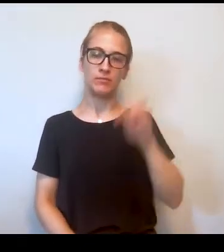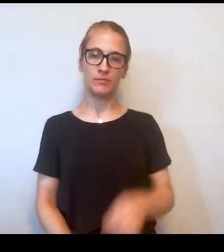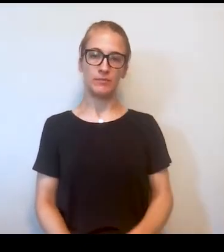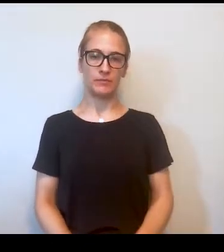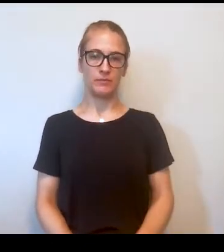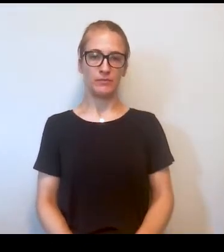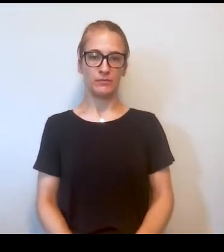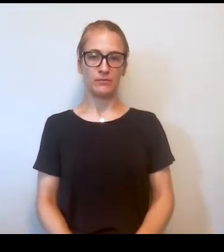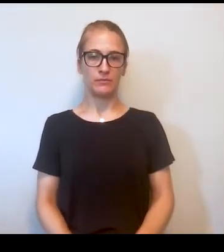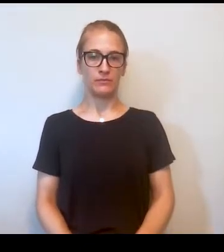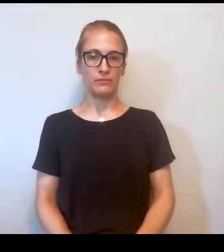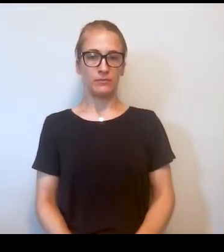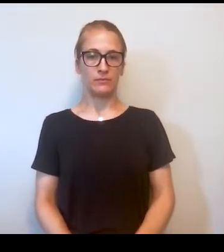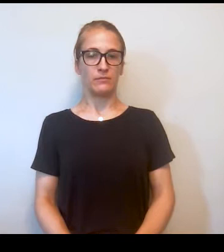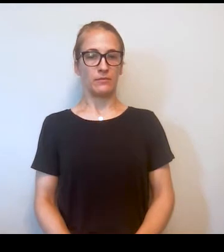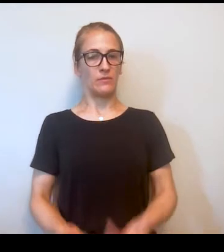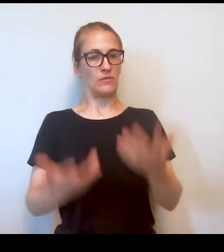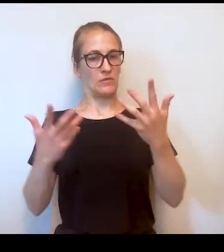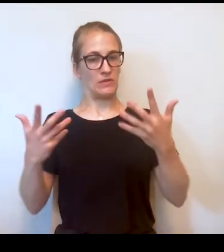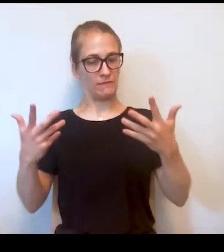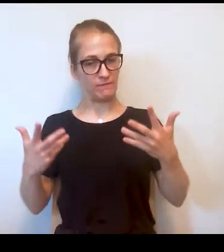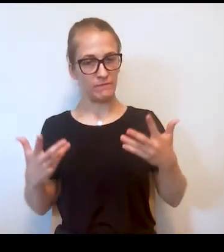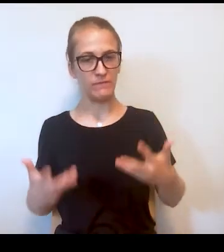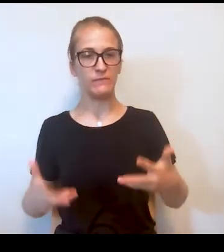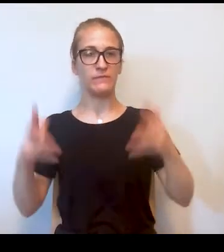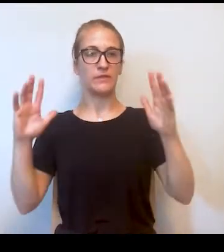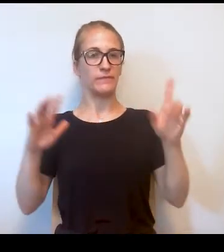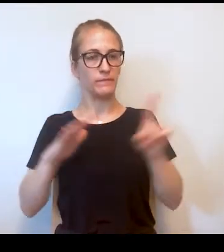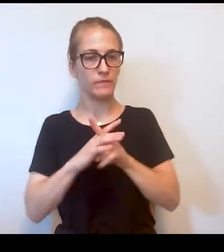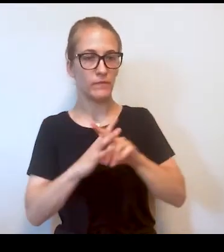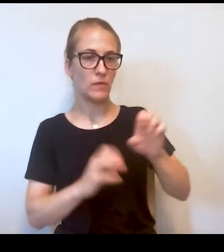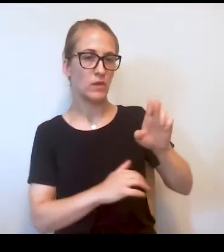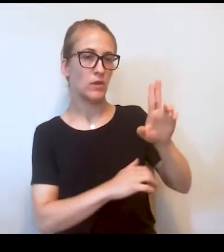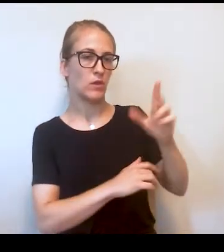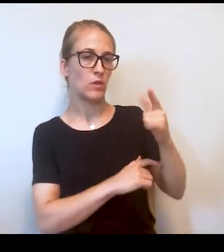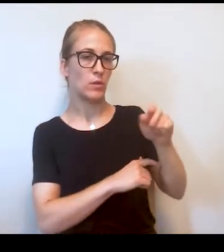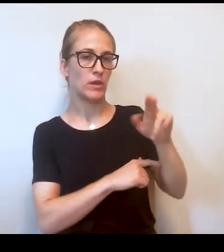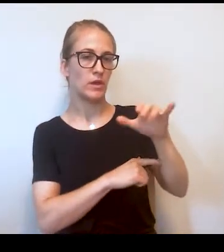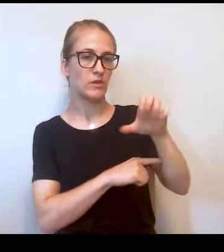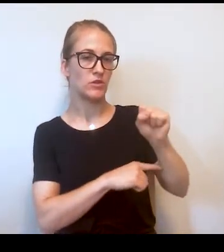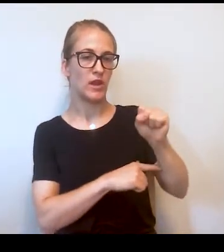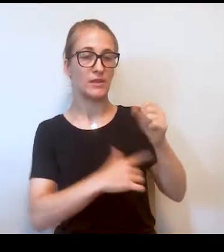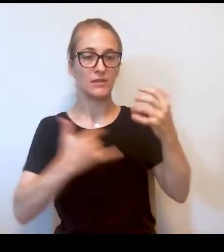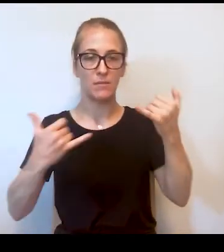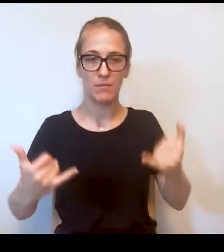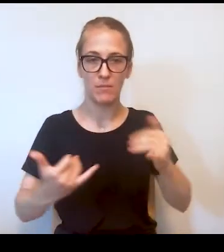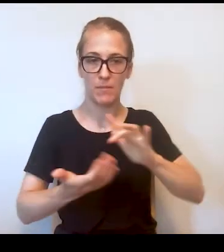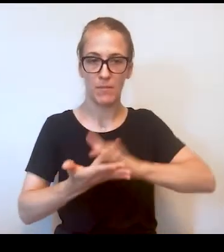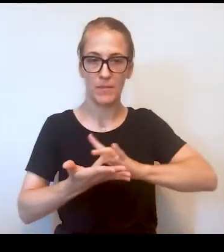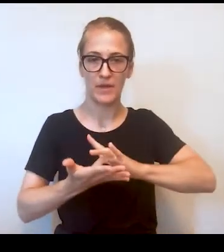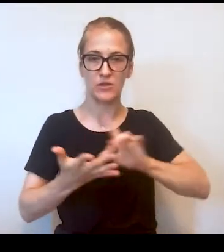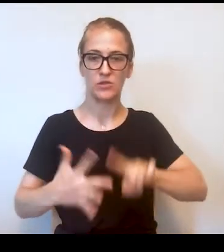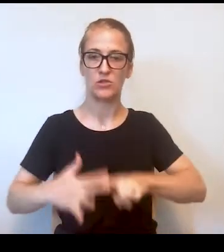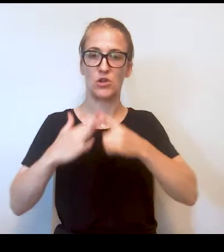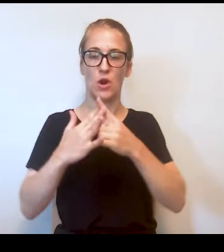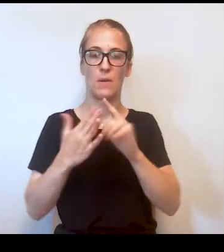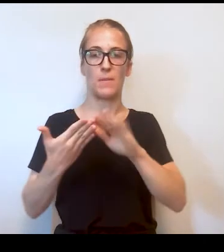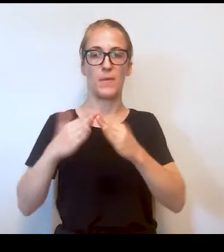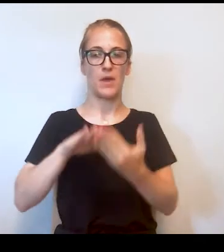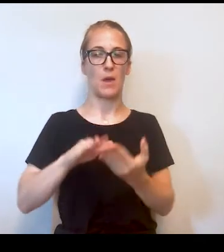Then once we got to eugenics, modern medicine started becoming more established